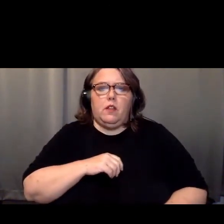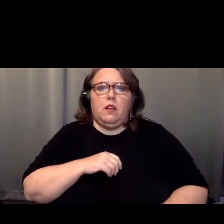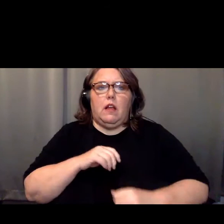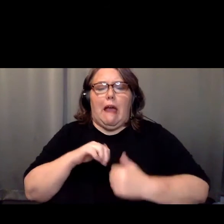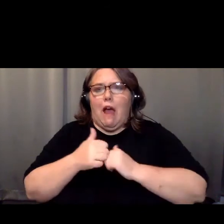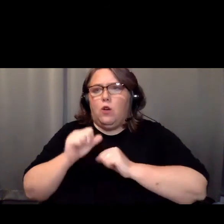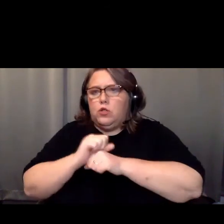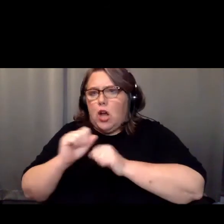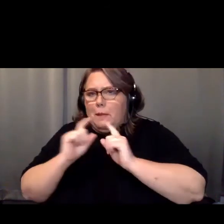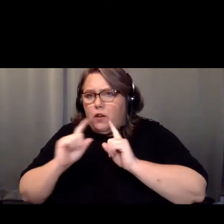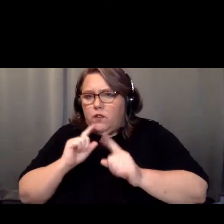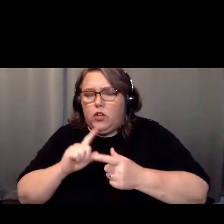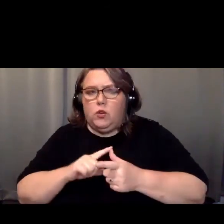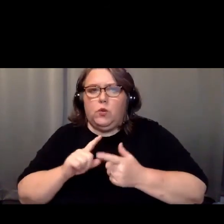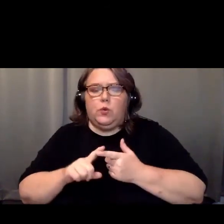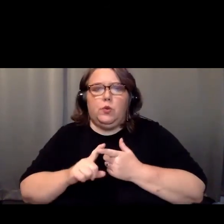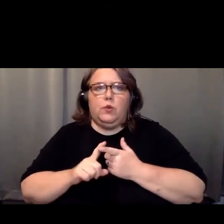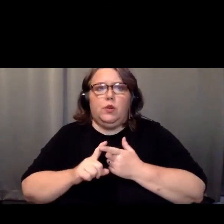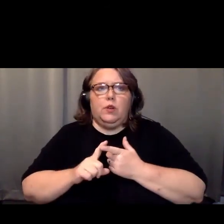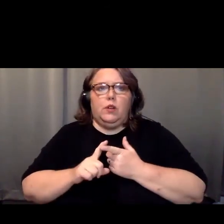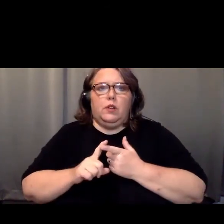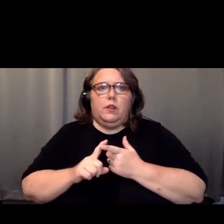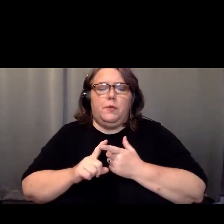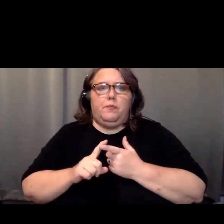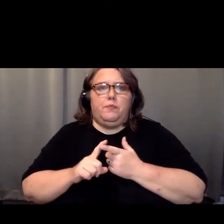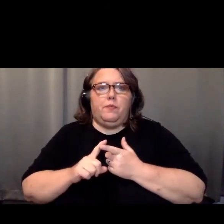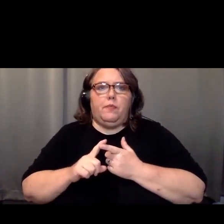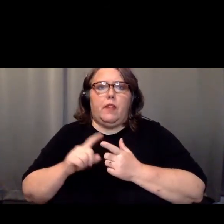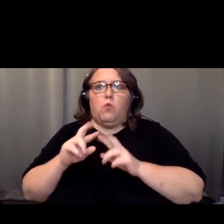skills training, assisting someone with developing a resume